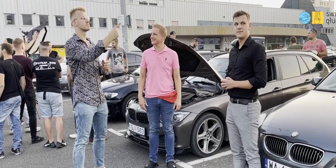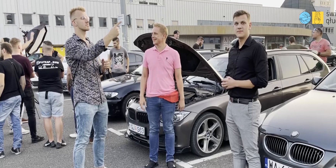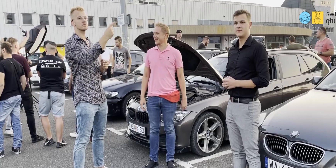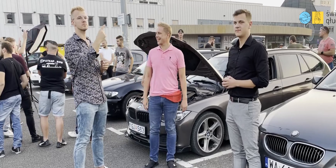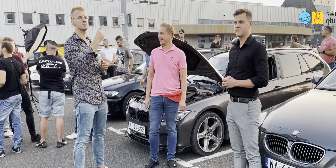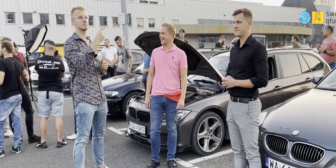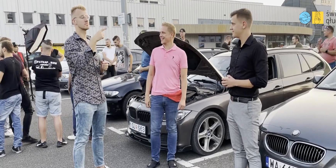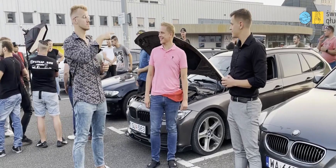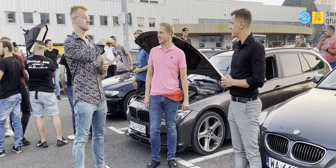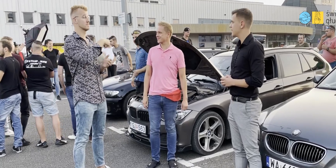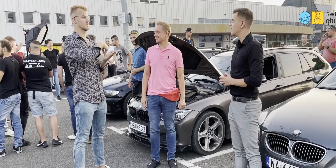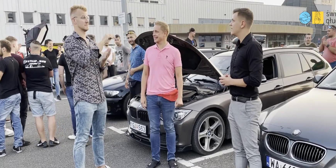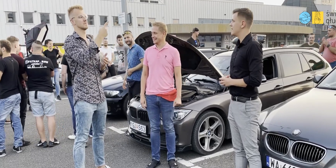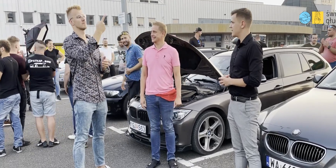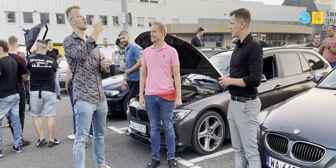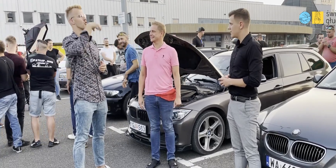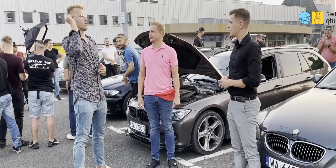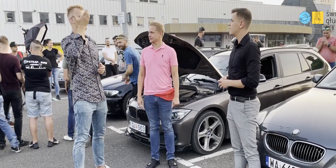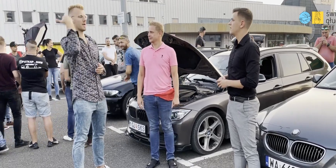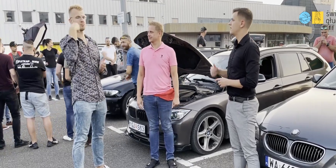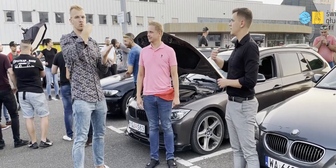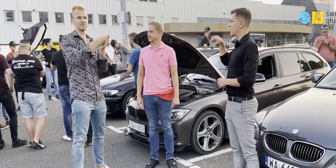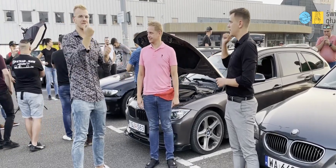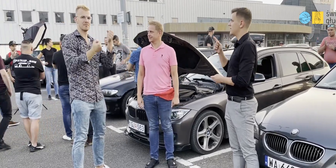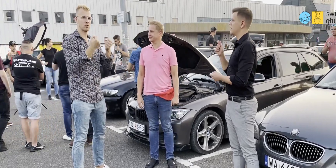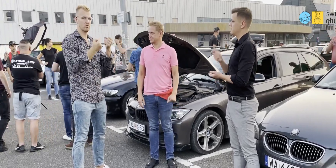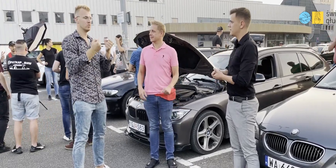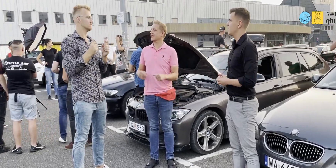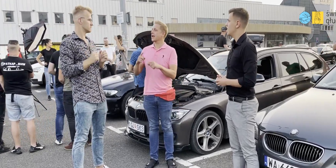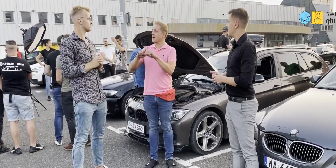[G]: I bought this car a year ago,